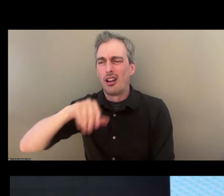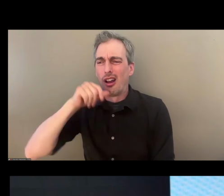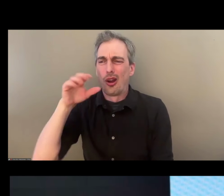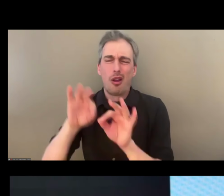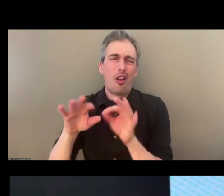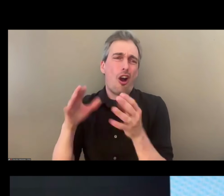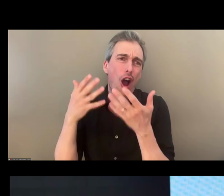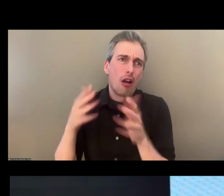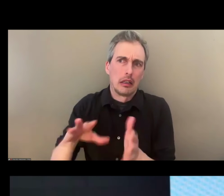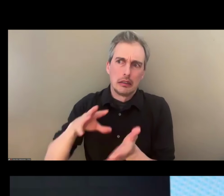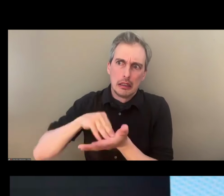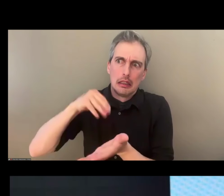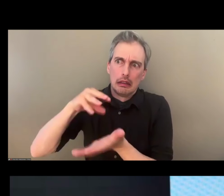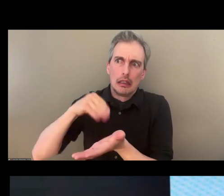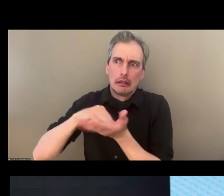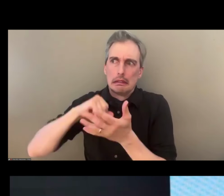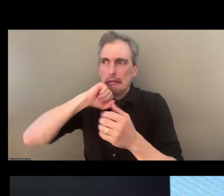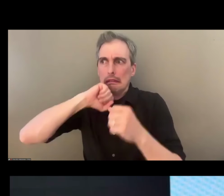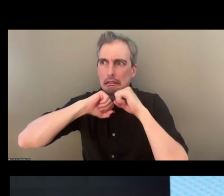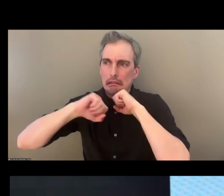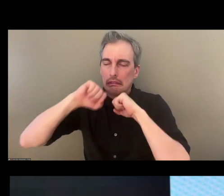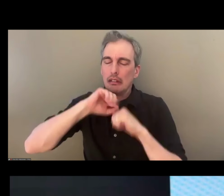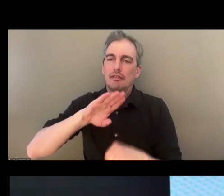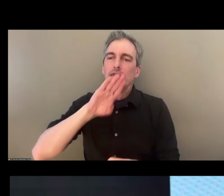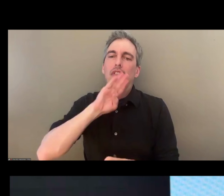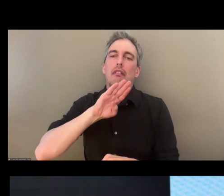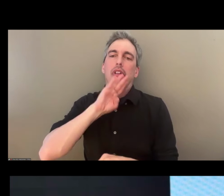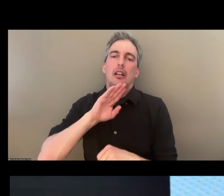that might limit the opportunities for them to expand their skills.